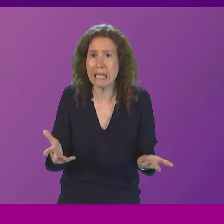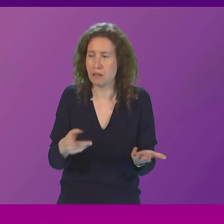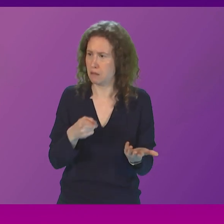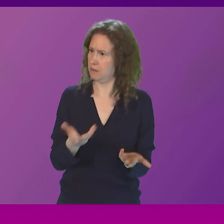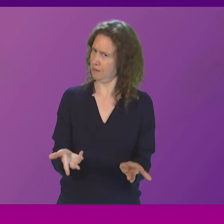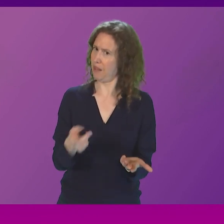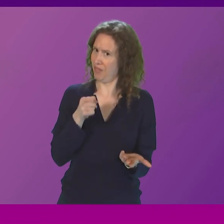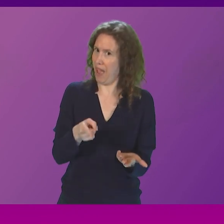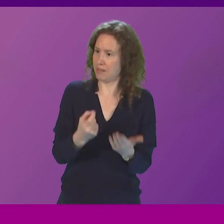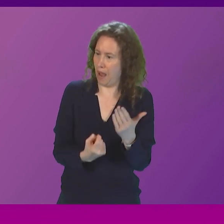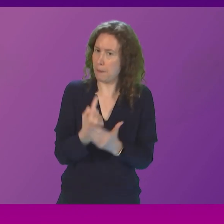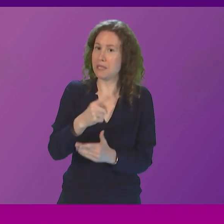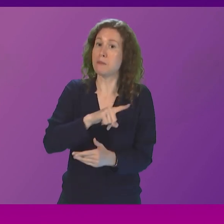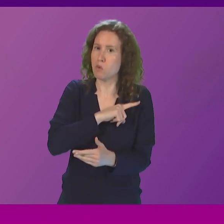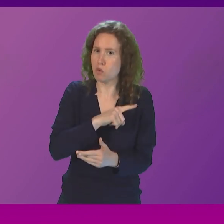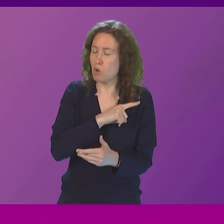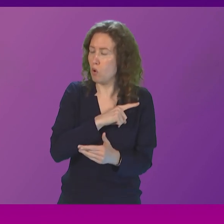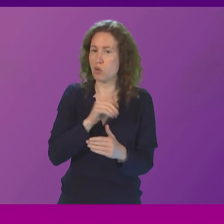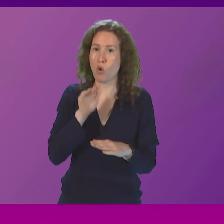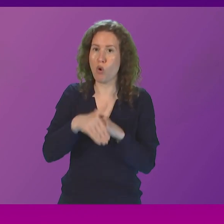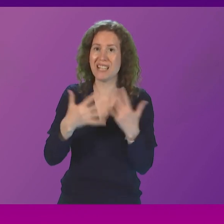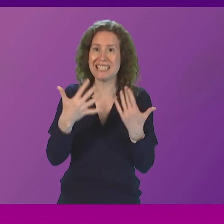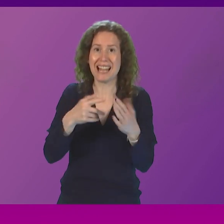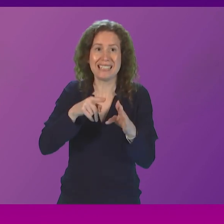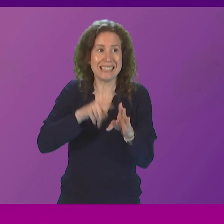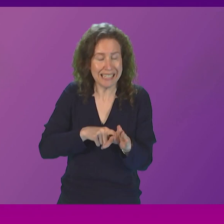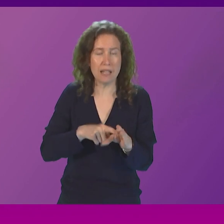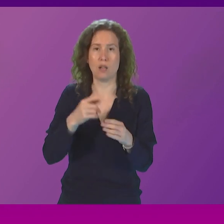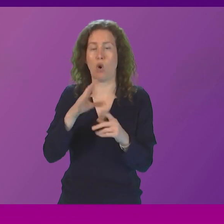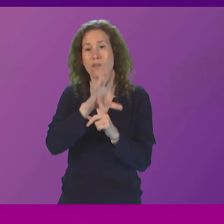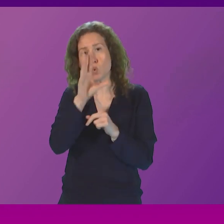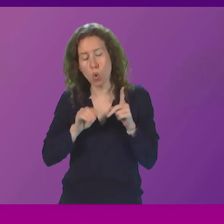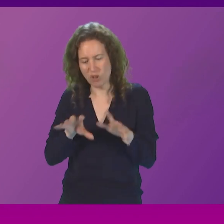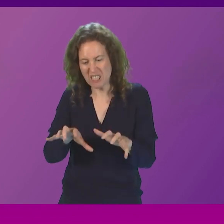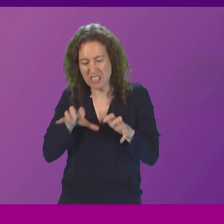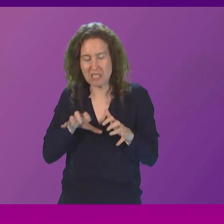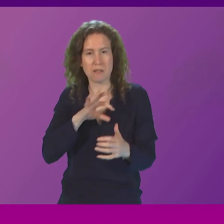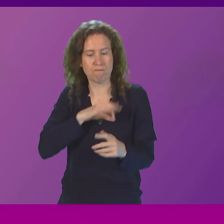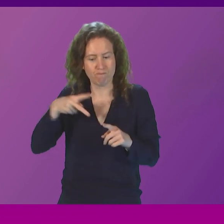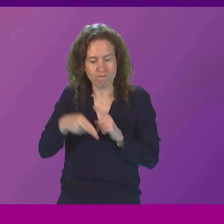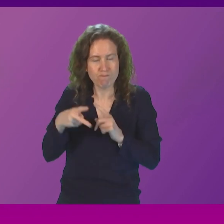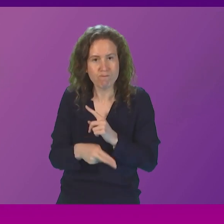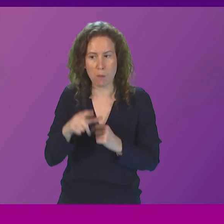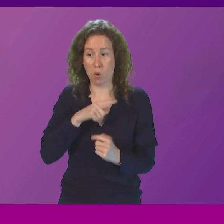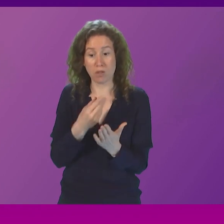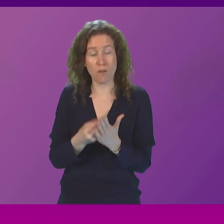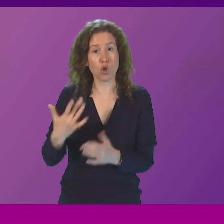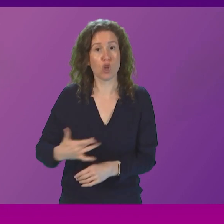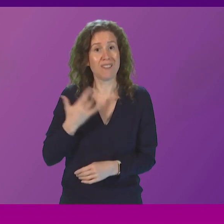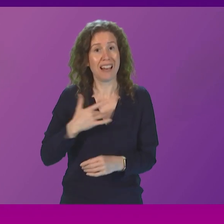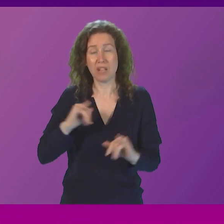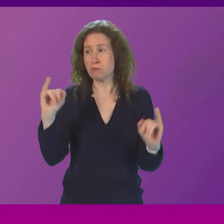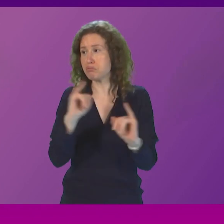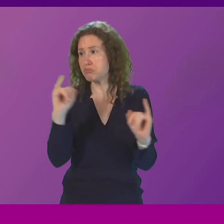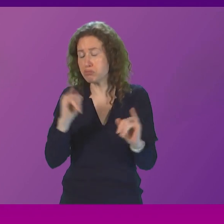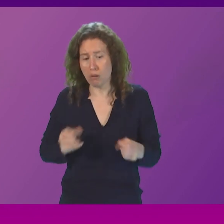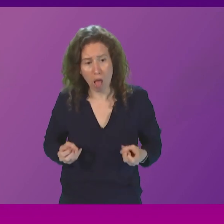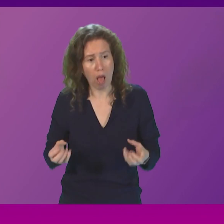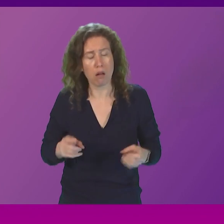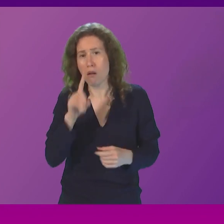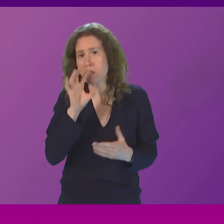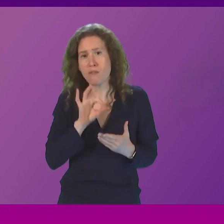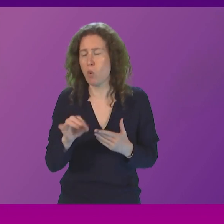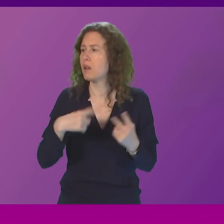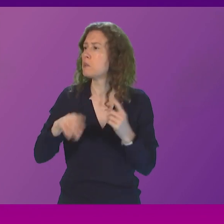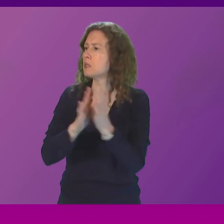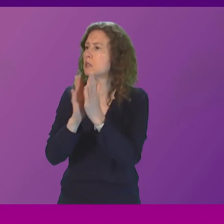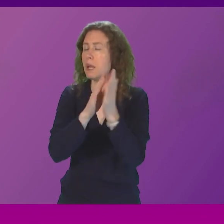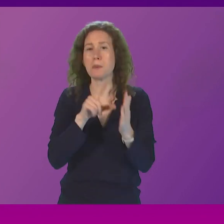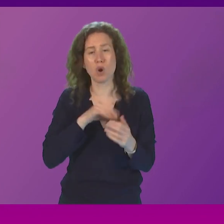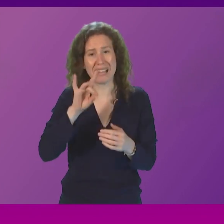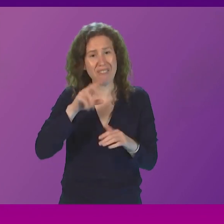That is undoubtedly the case because of more than a decade of Tory austerity, because of